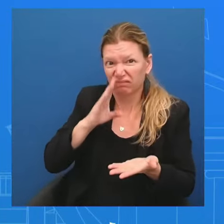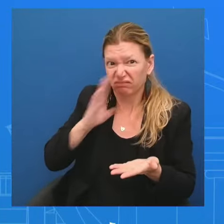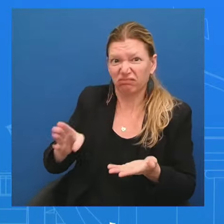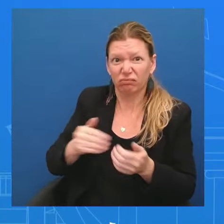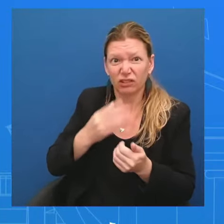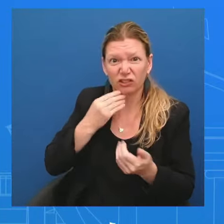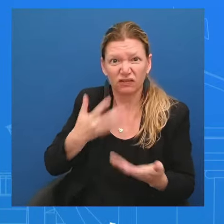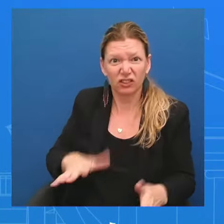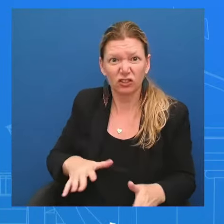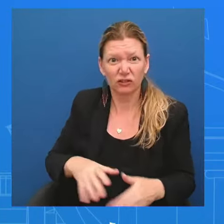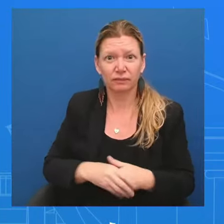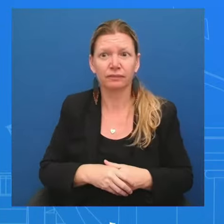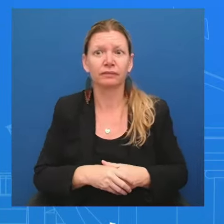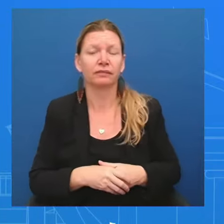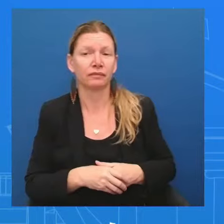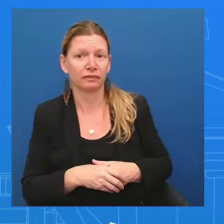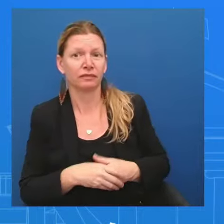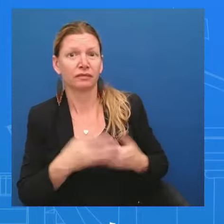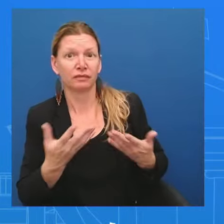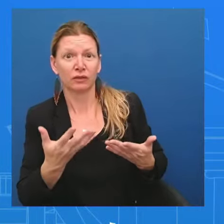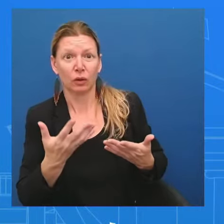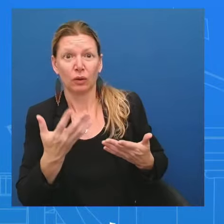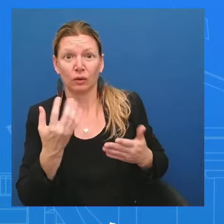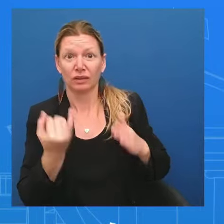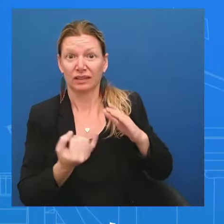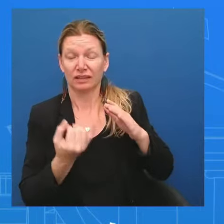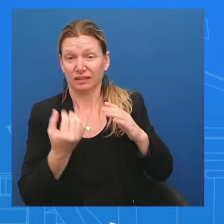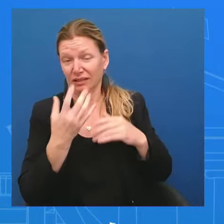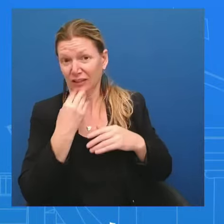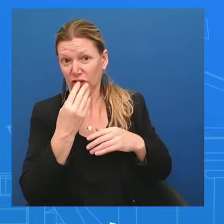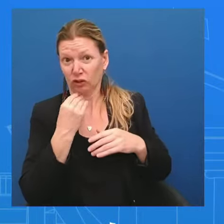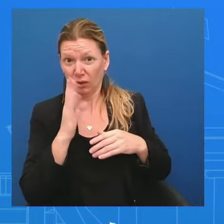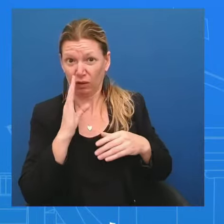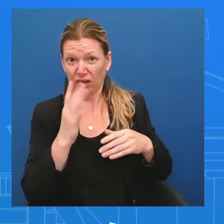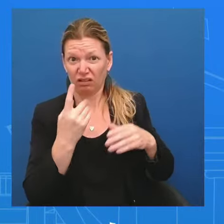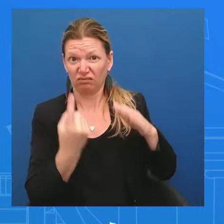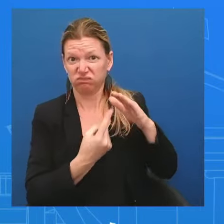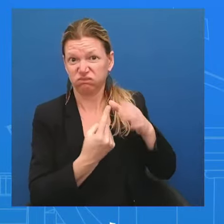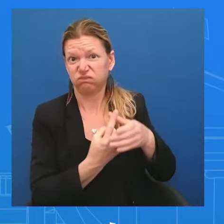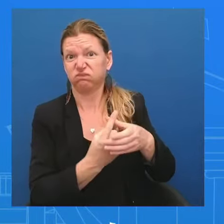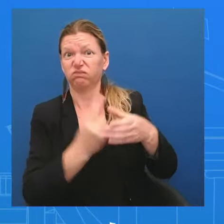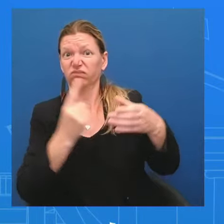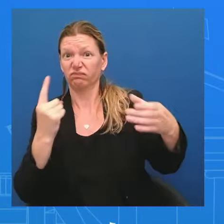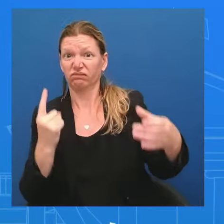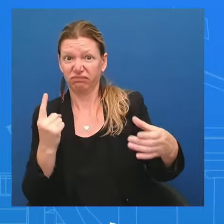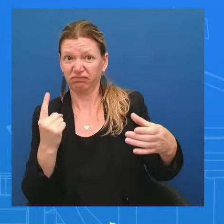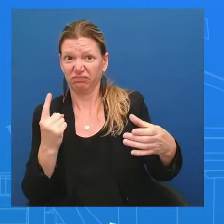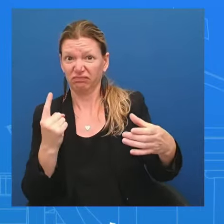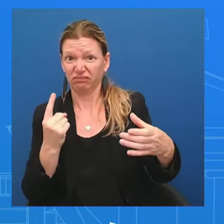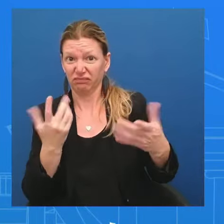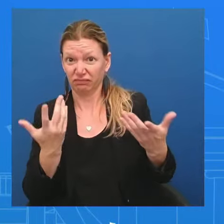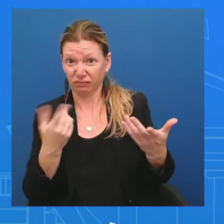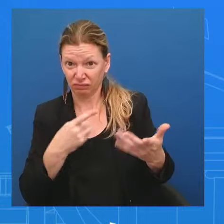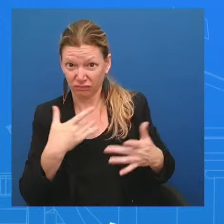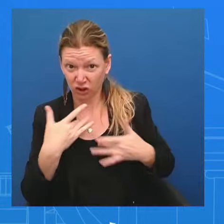I just want to make clear, are you concerned at all, is the administration concerned at all about the United States being out of step or isolating -- Mr. Kirby: I thought I got to that